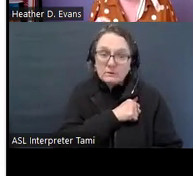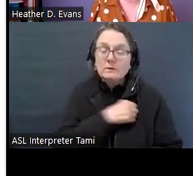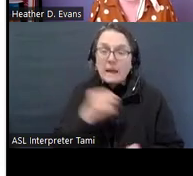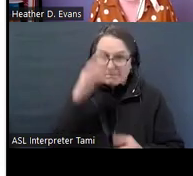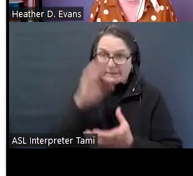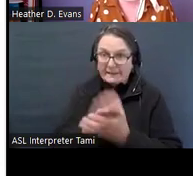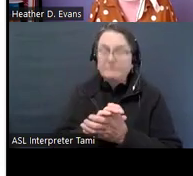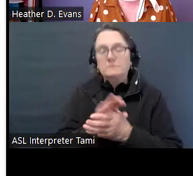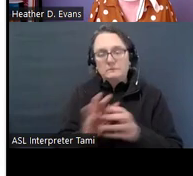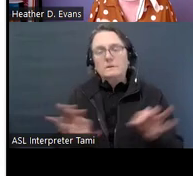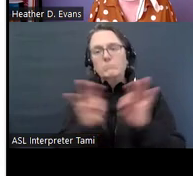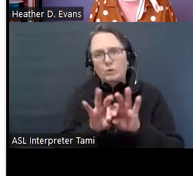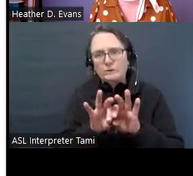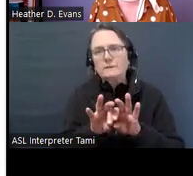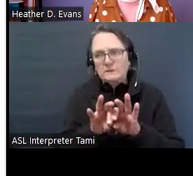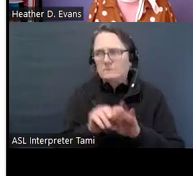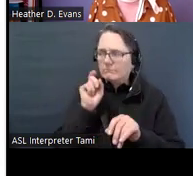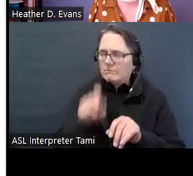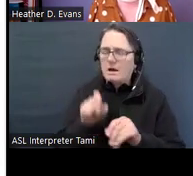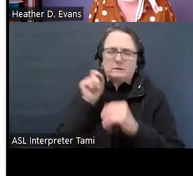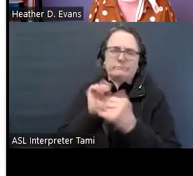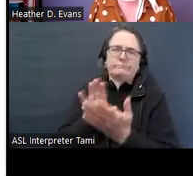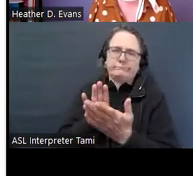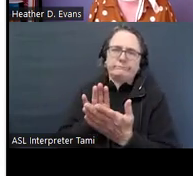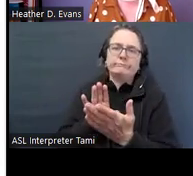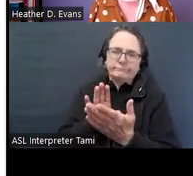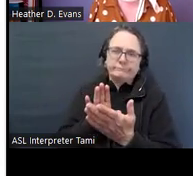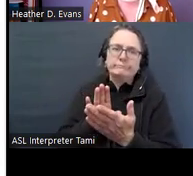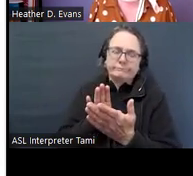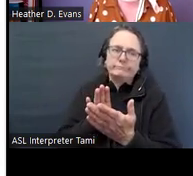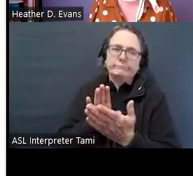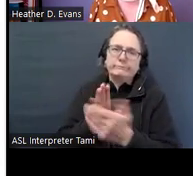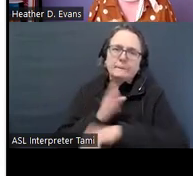in order for us to improve healthcare outcomes for disabled people.